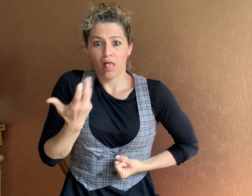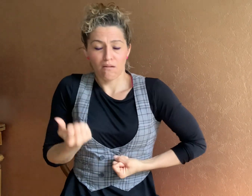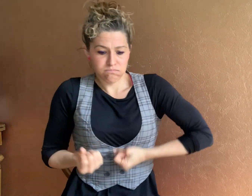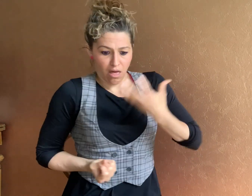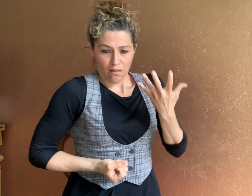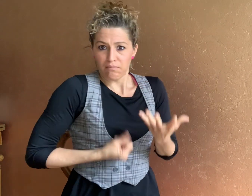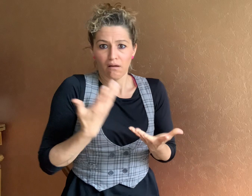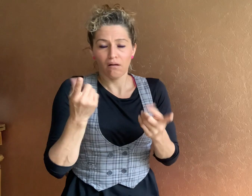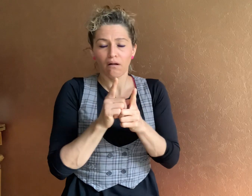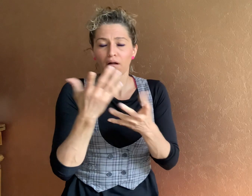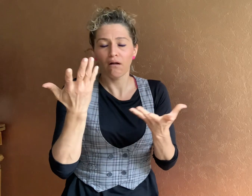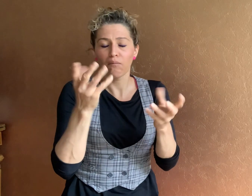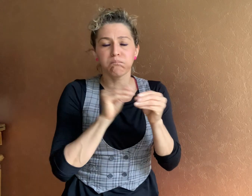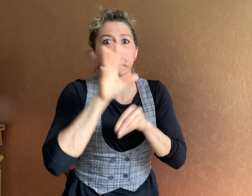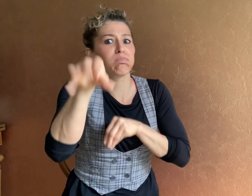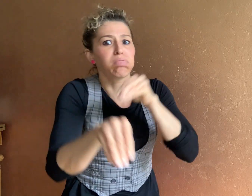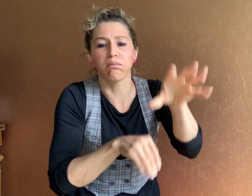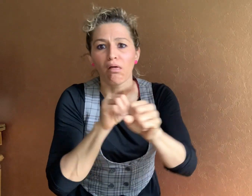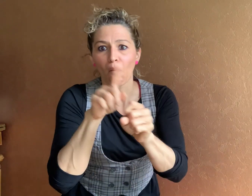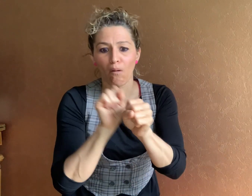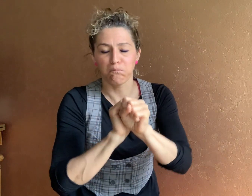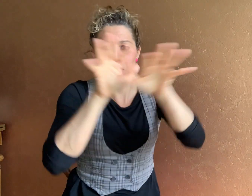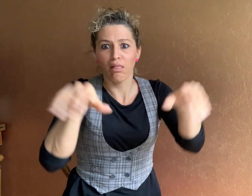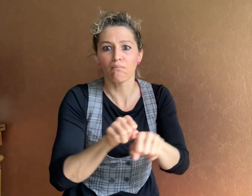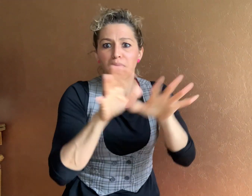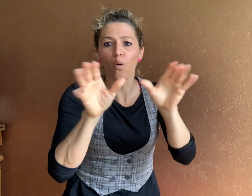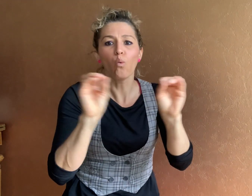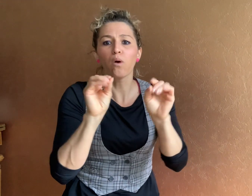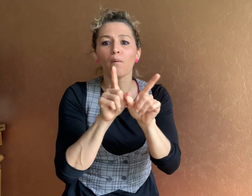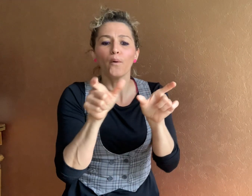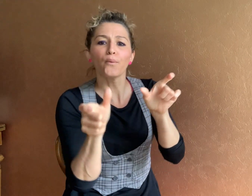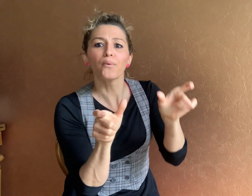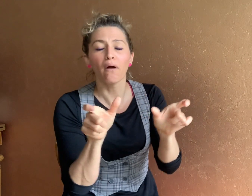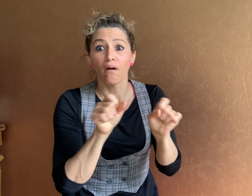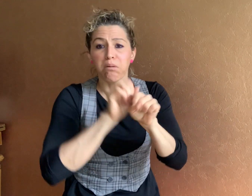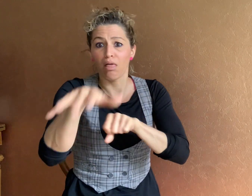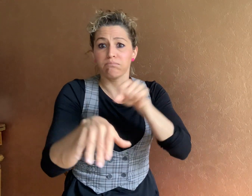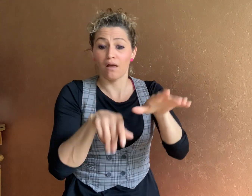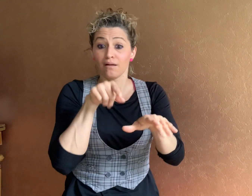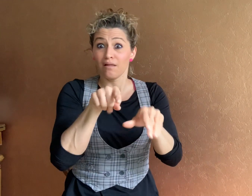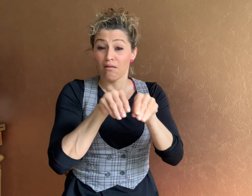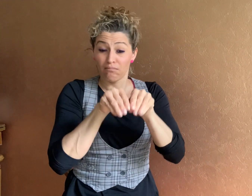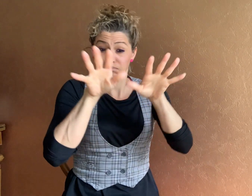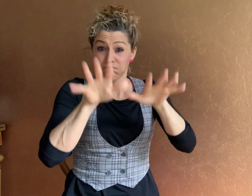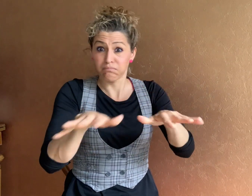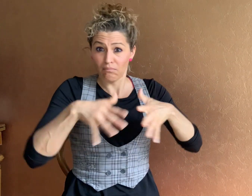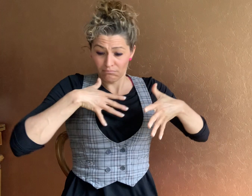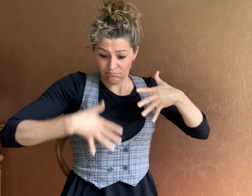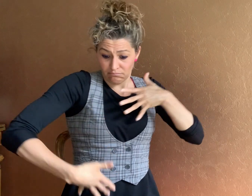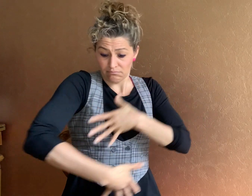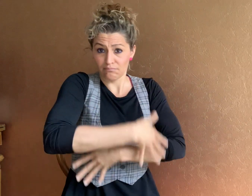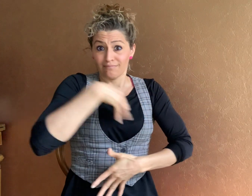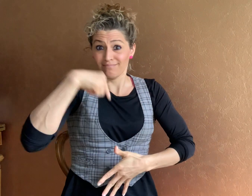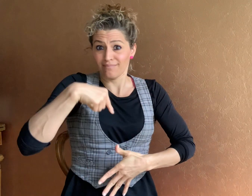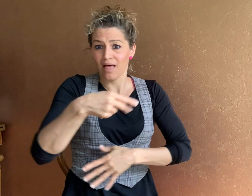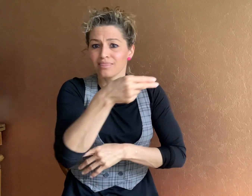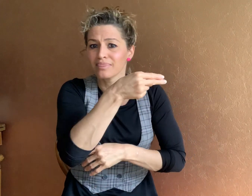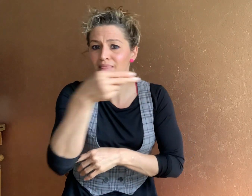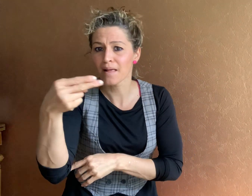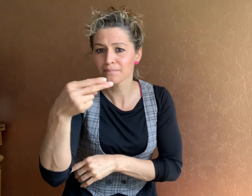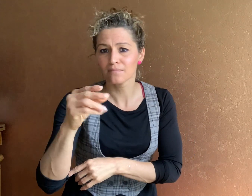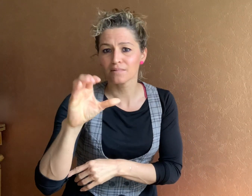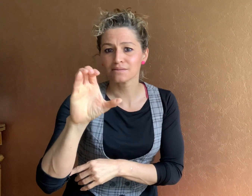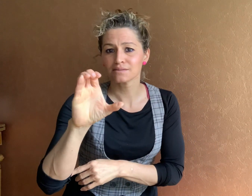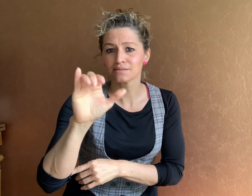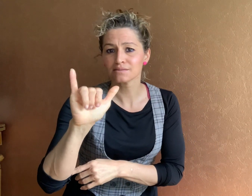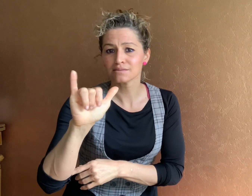uncontrolled responses like a flood of substances called cytokines.